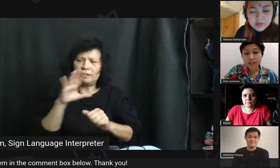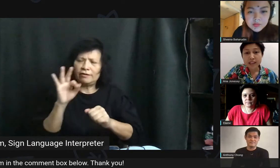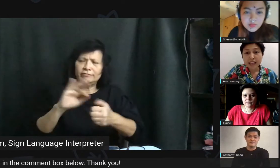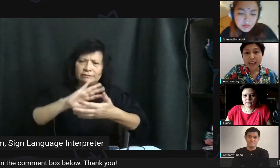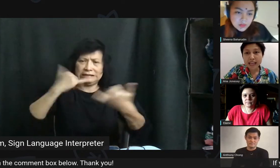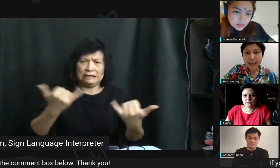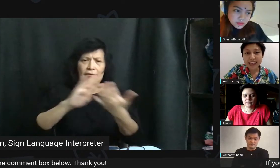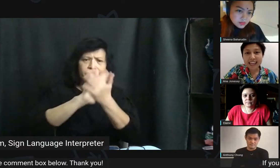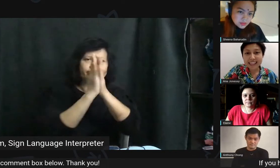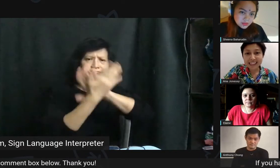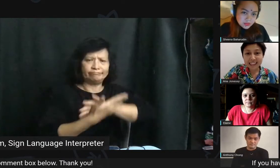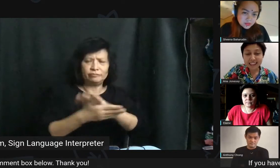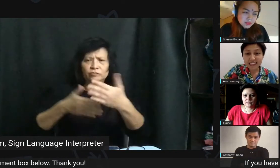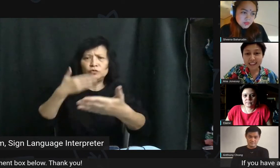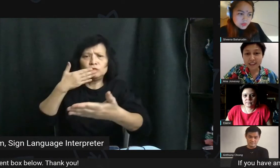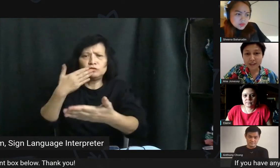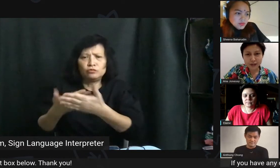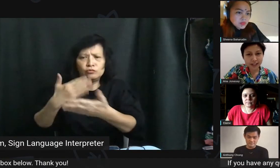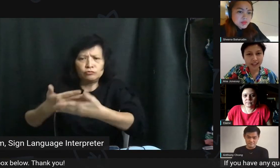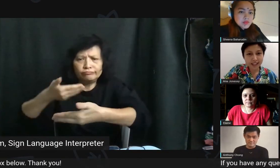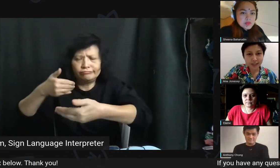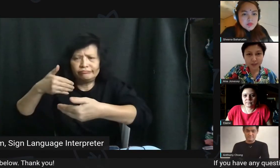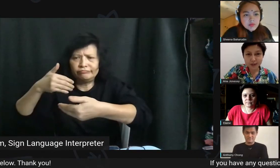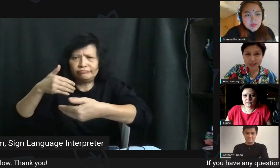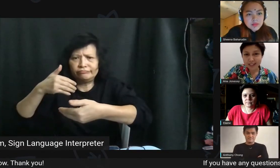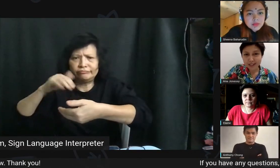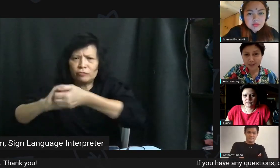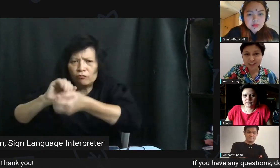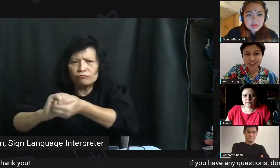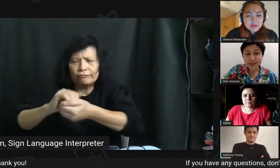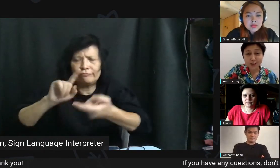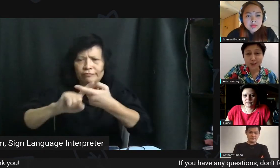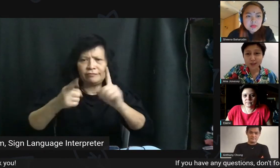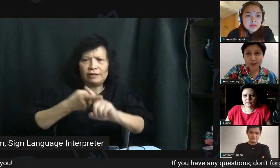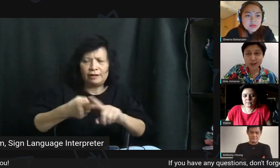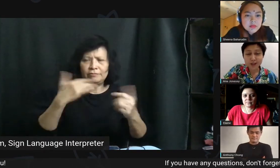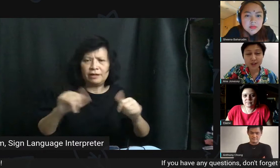And I think the organising process was nothing special.